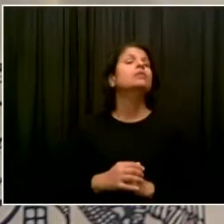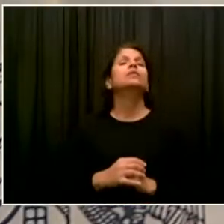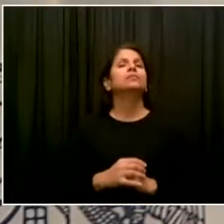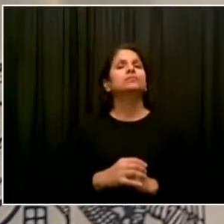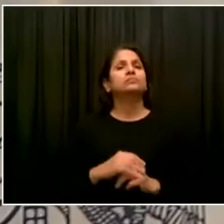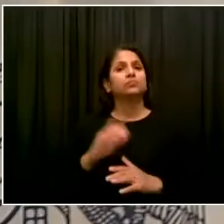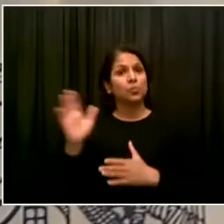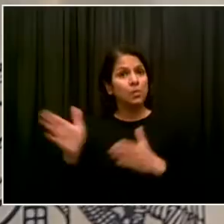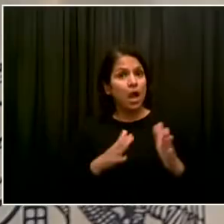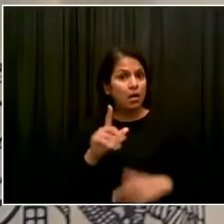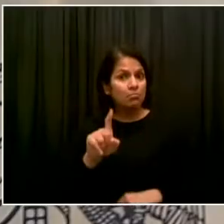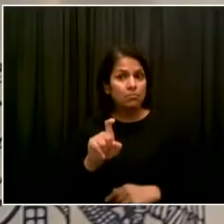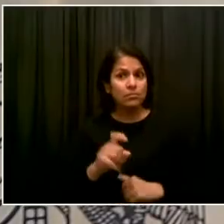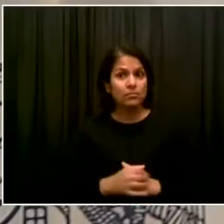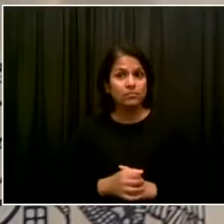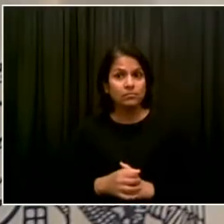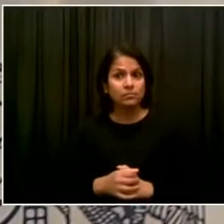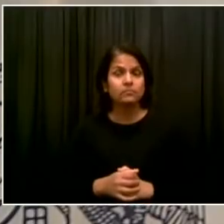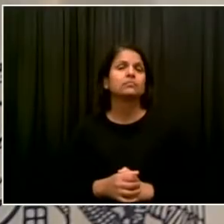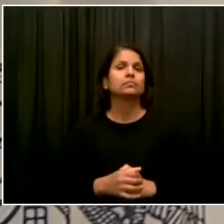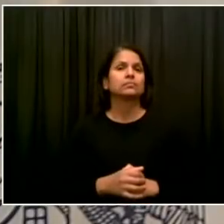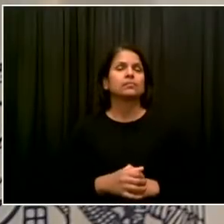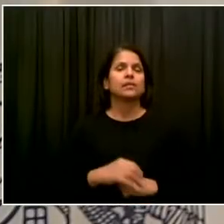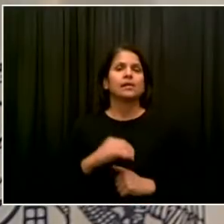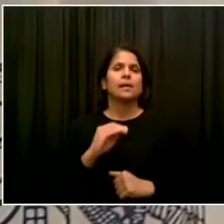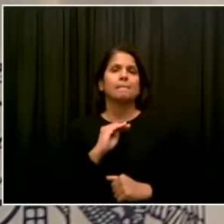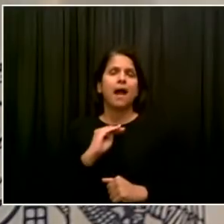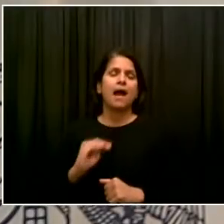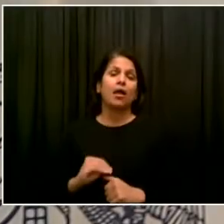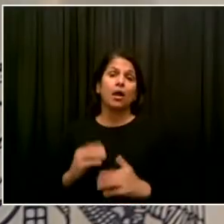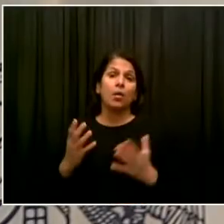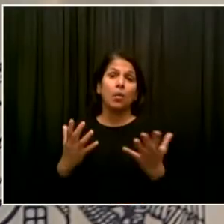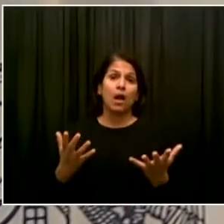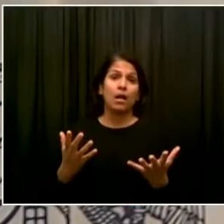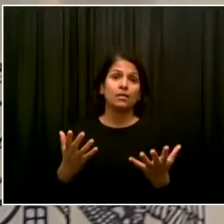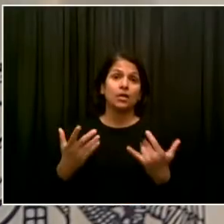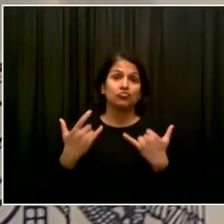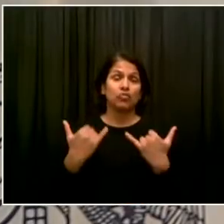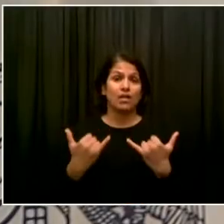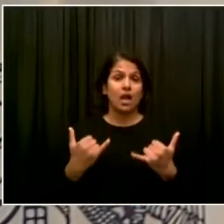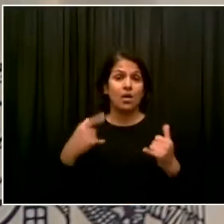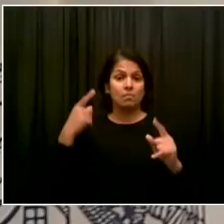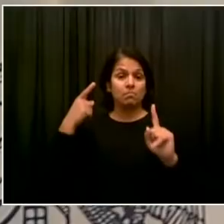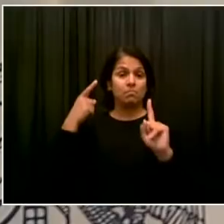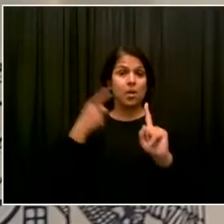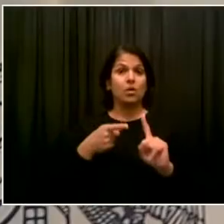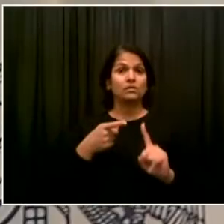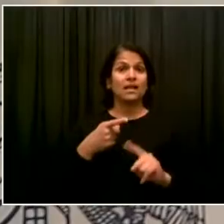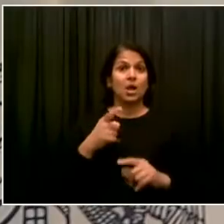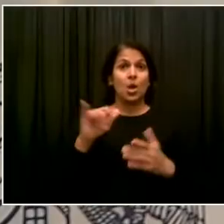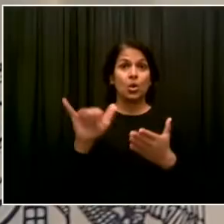IN PLACE HOW WOULD THAT WORK?